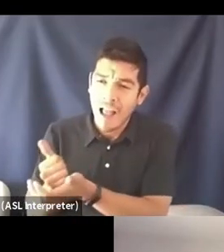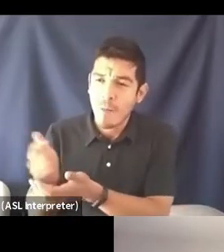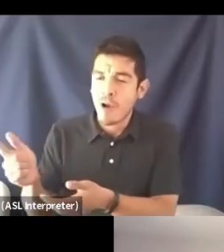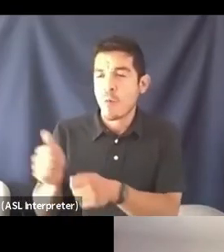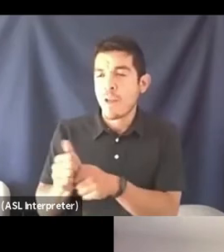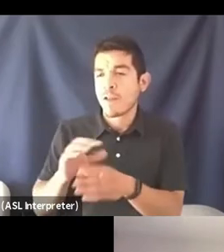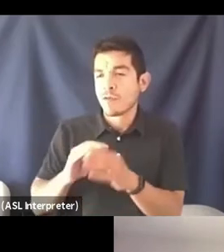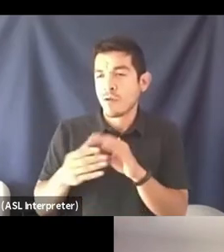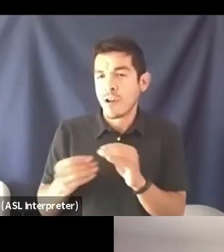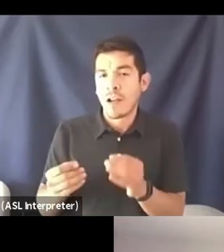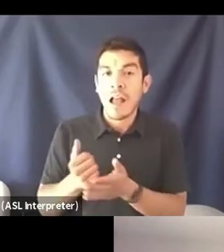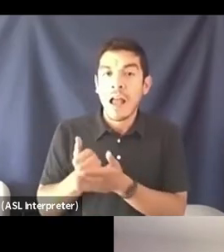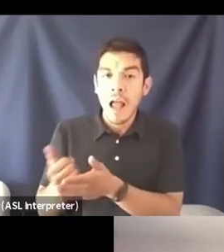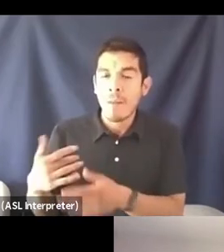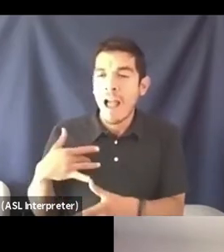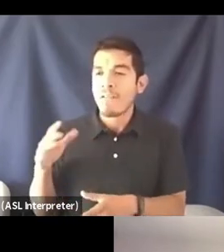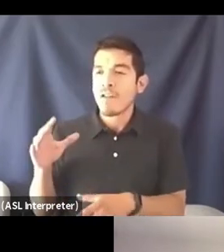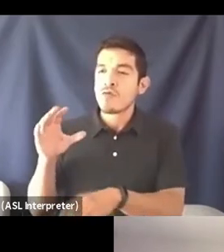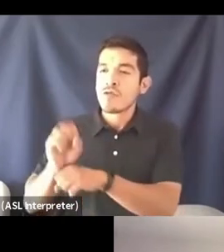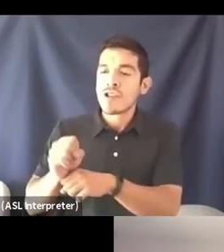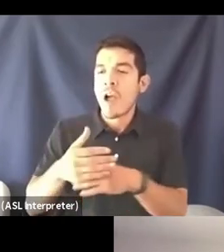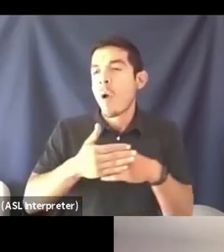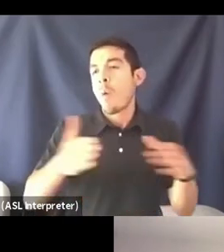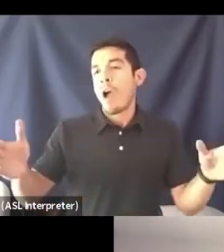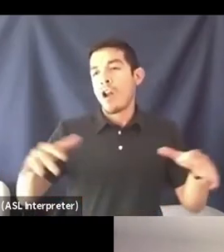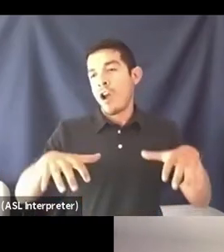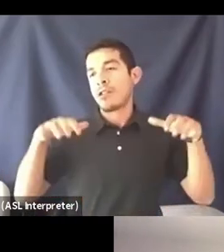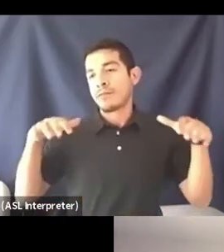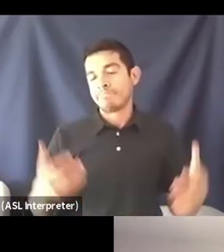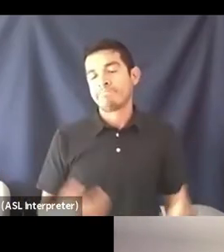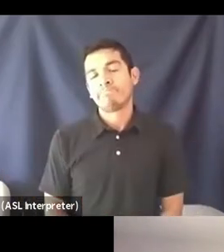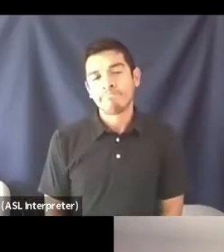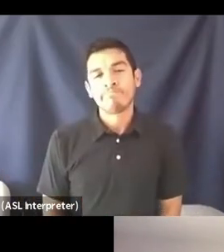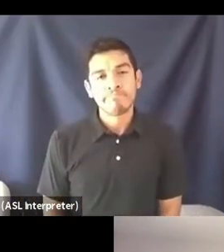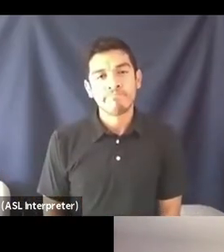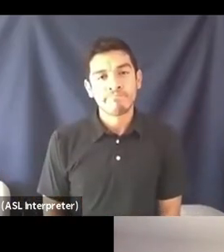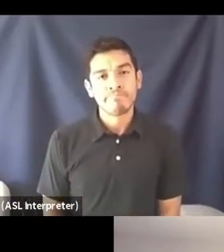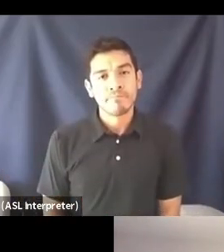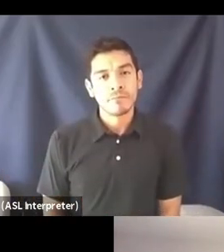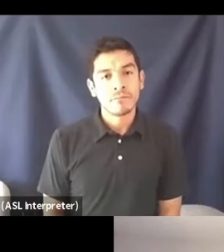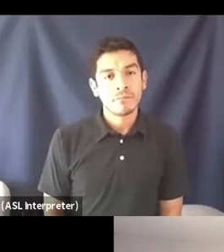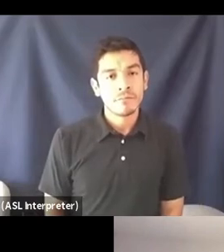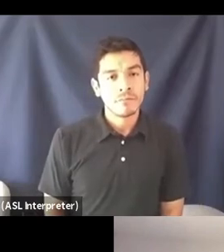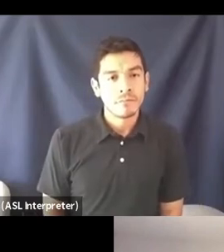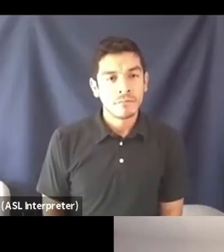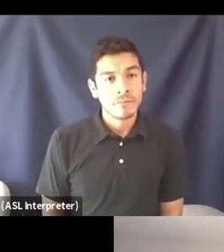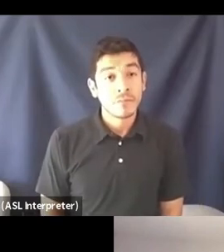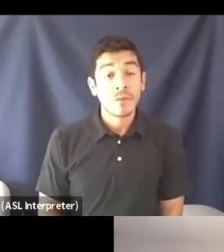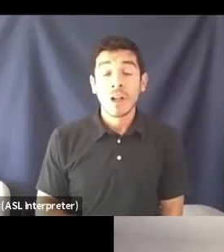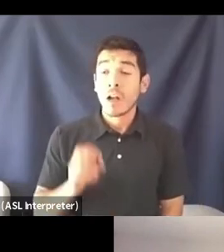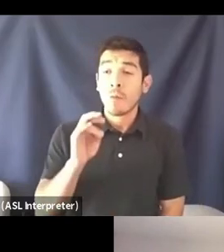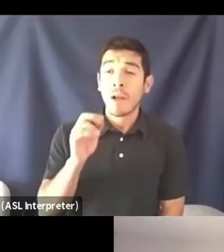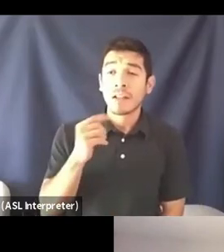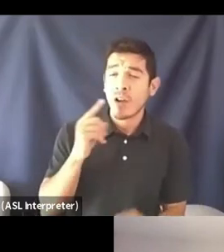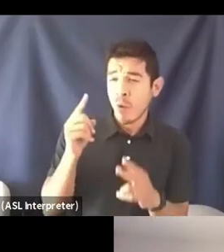Help the story reach a wider audience. One very obvious distinguishing factor